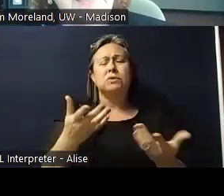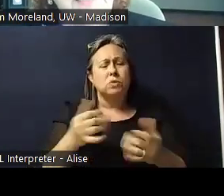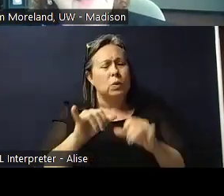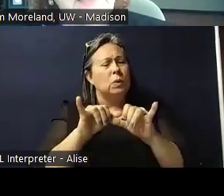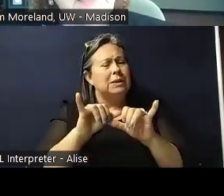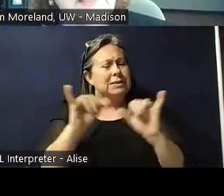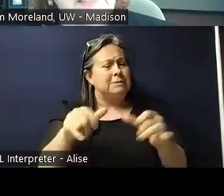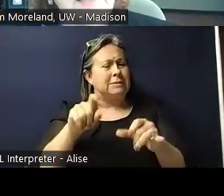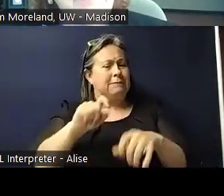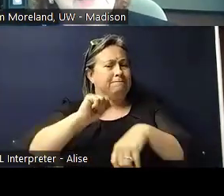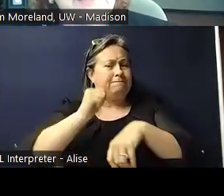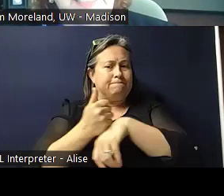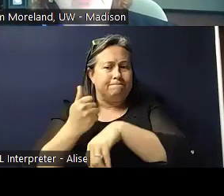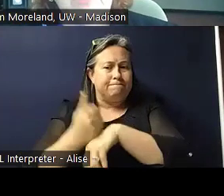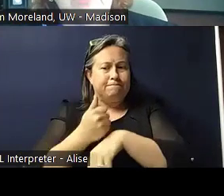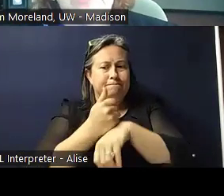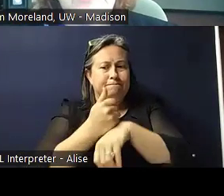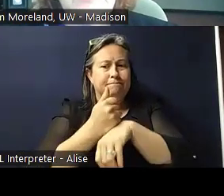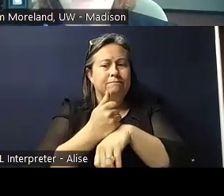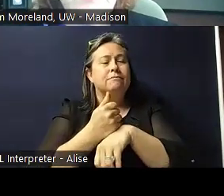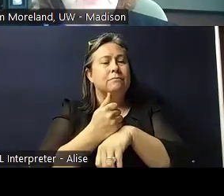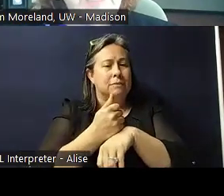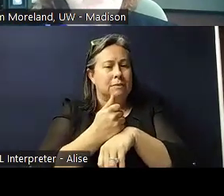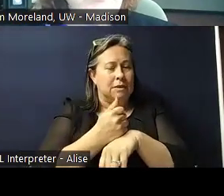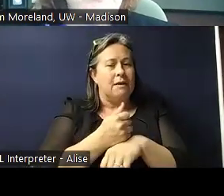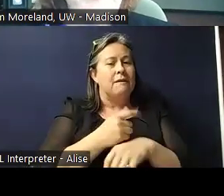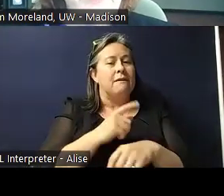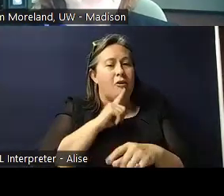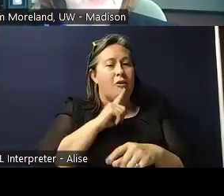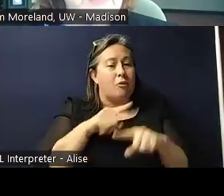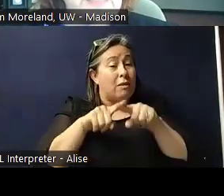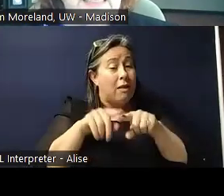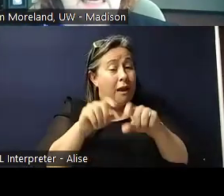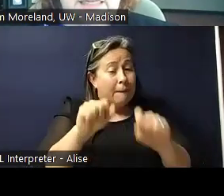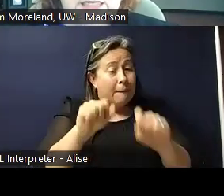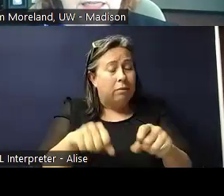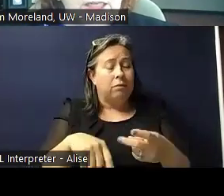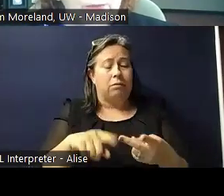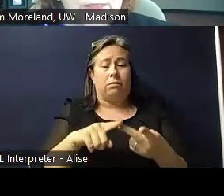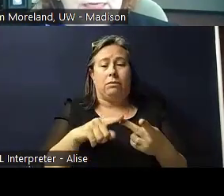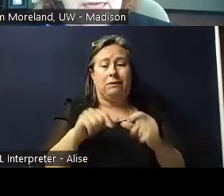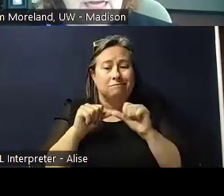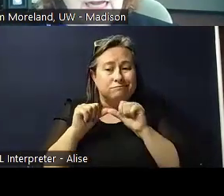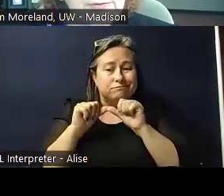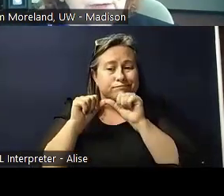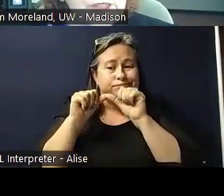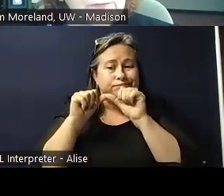and they need to be systems that are reliable, that have been in continuous operation